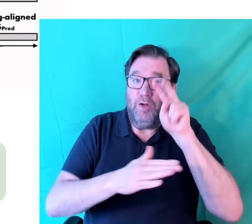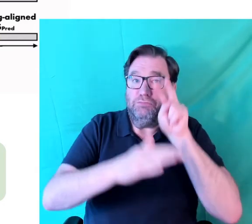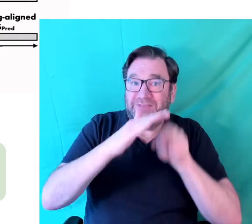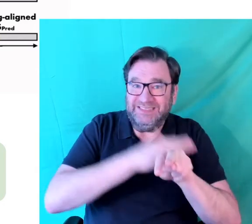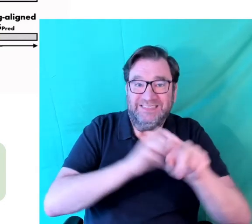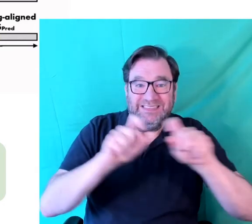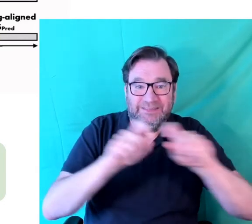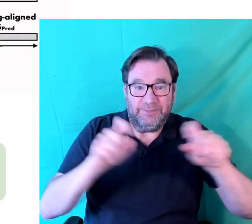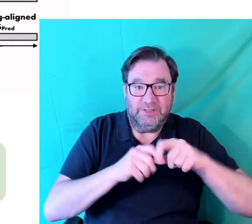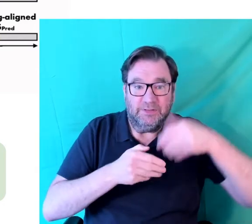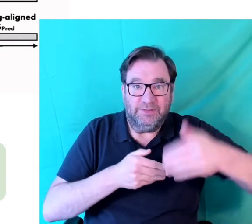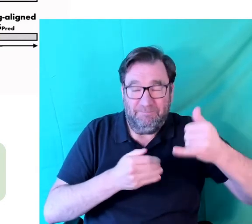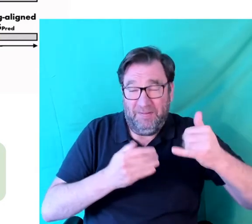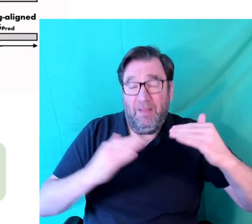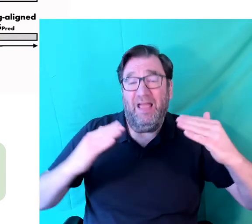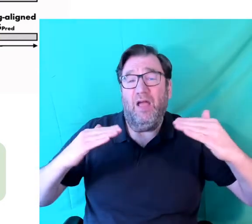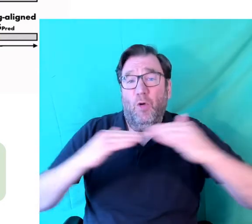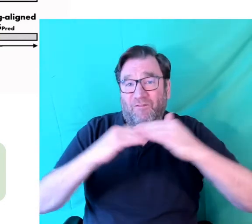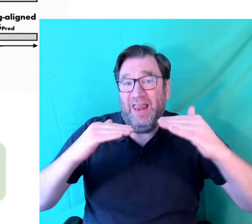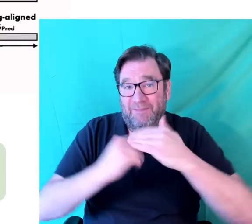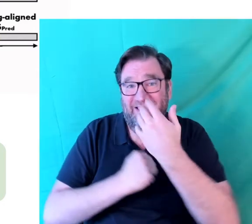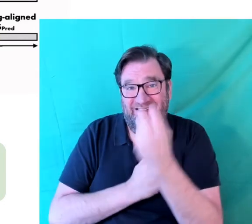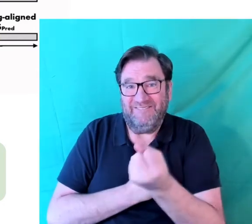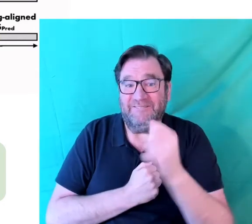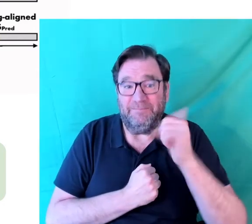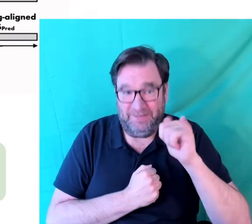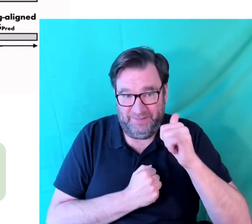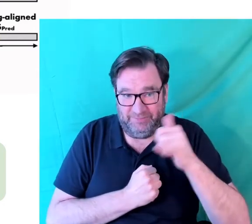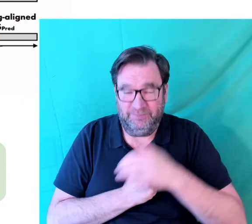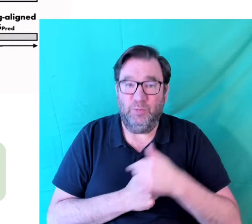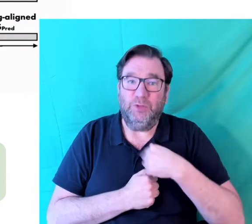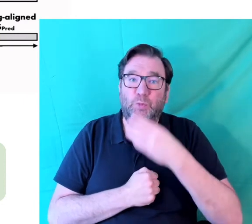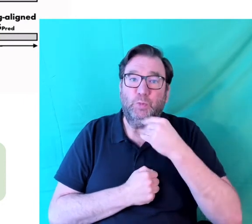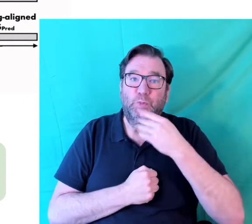the predicted subtitles may overlap in time. We use Dynamic Time Warping